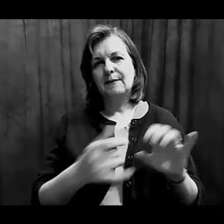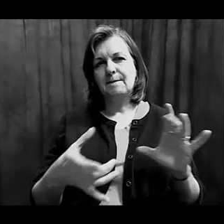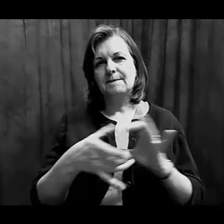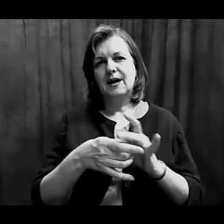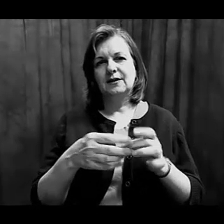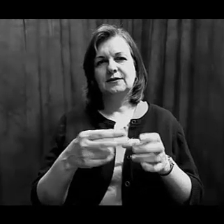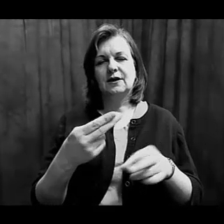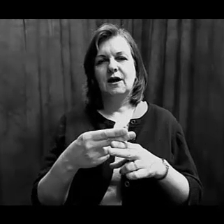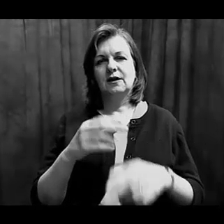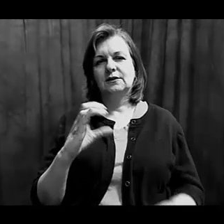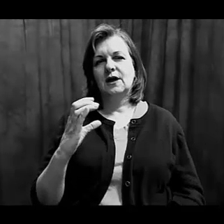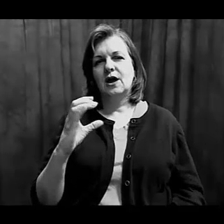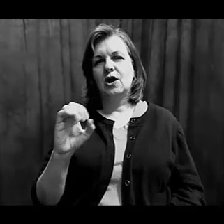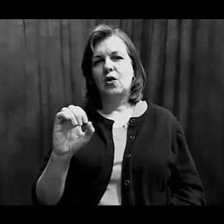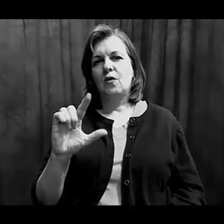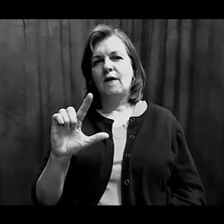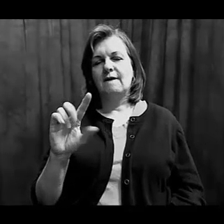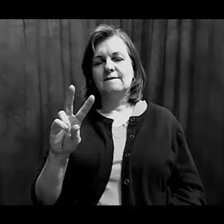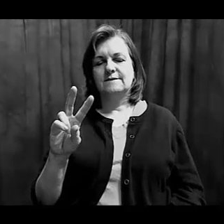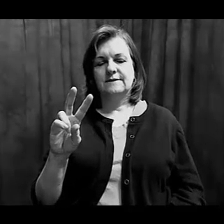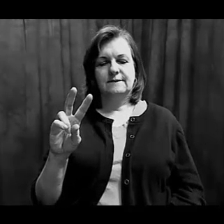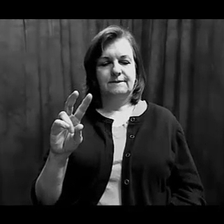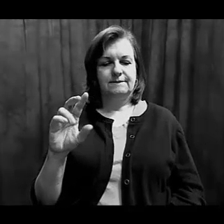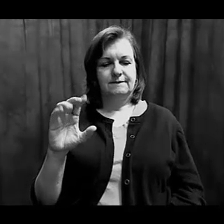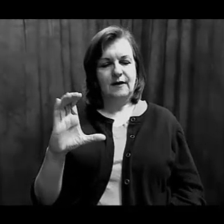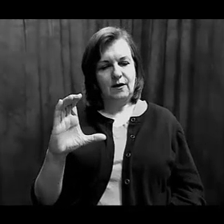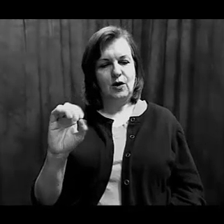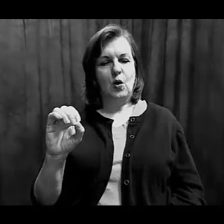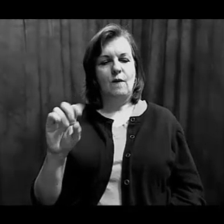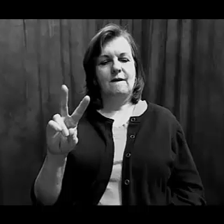one of the most common chemical bonds that we see is a covalent bond